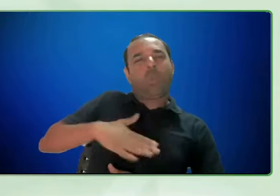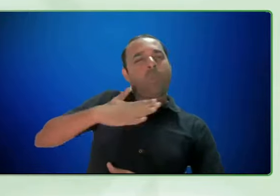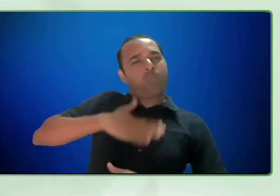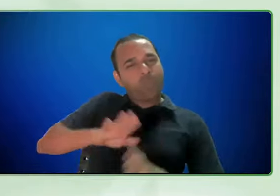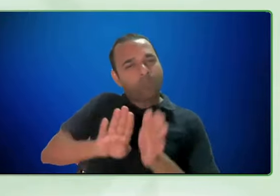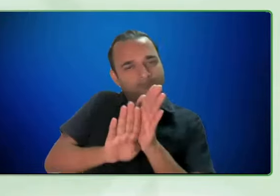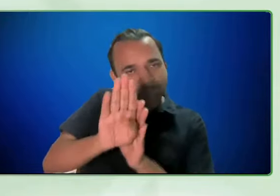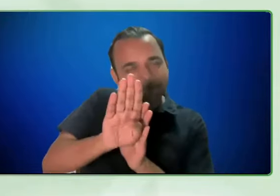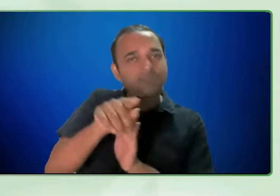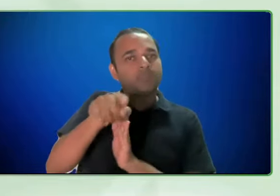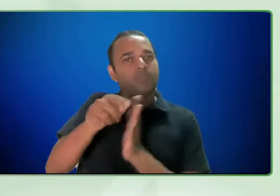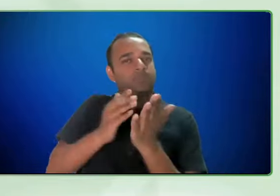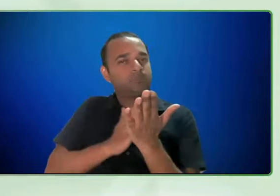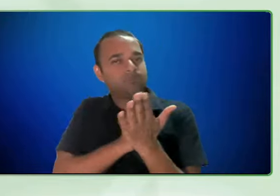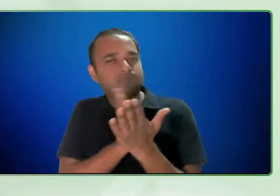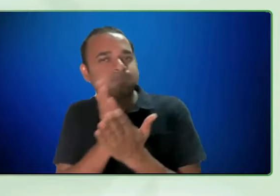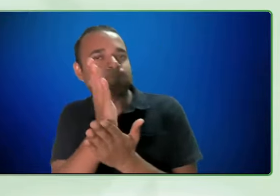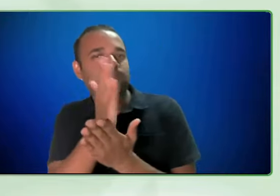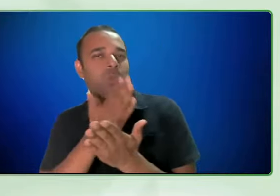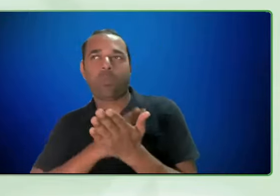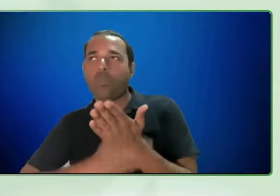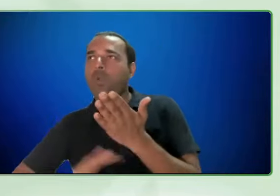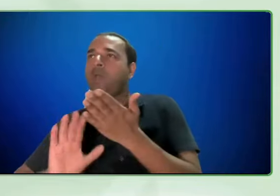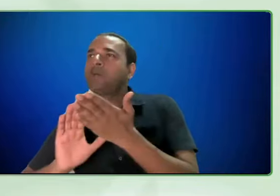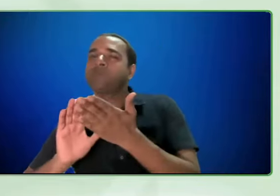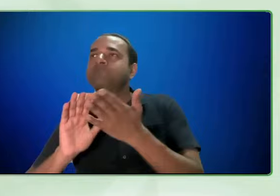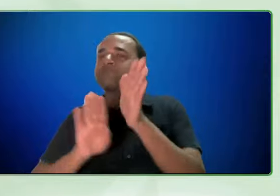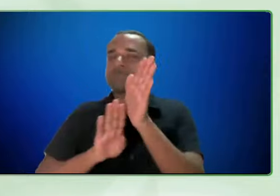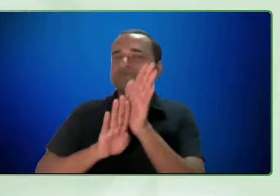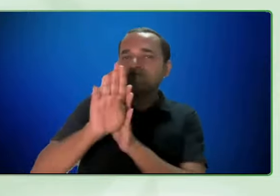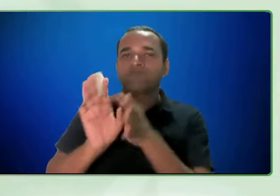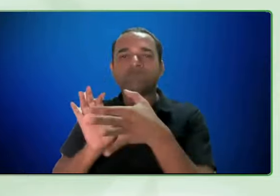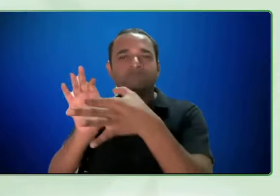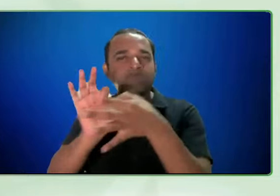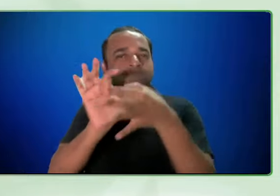possible into this conference. Especially if you want to build something with India,